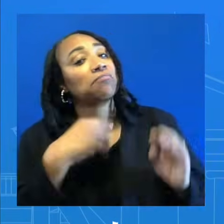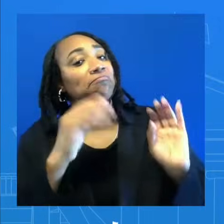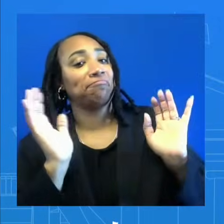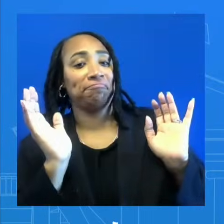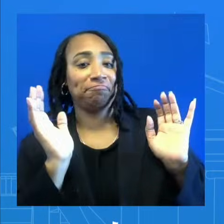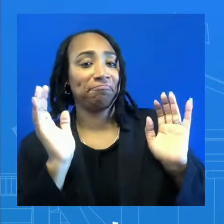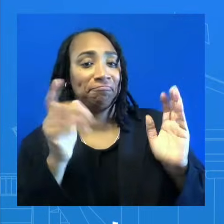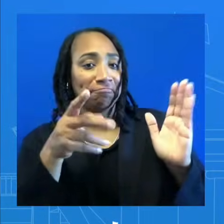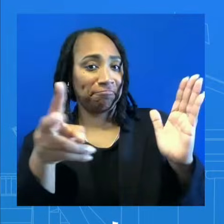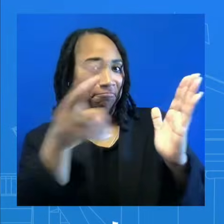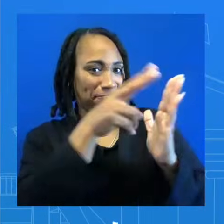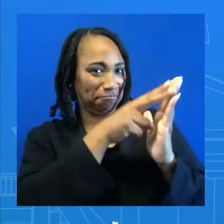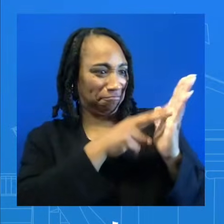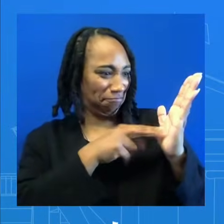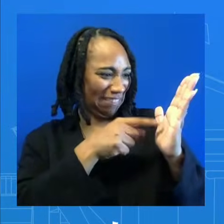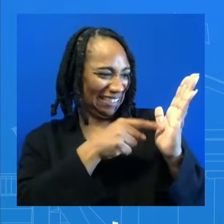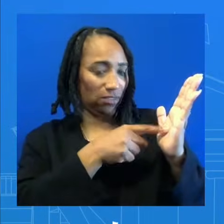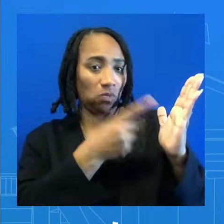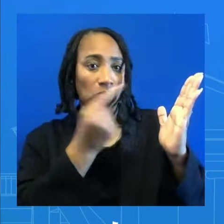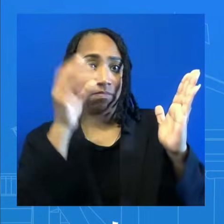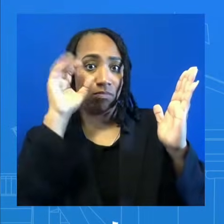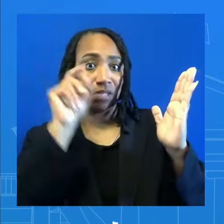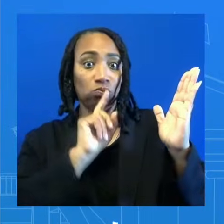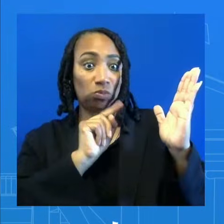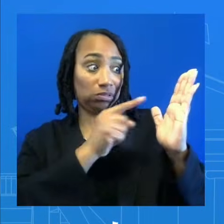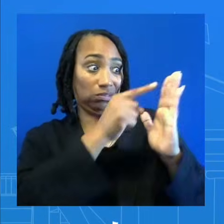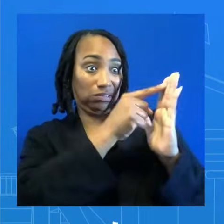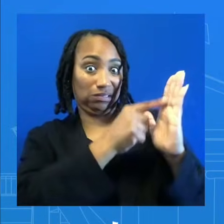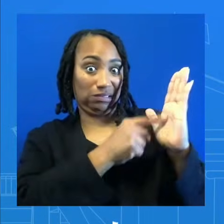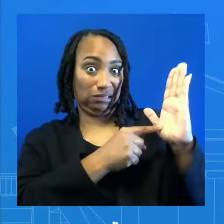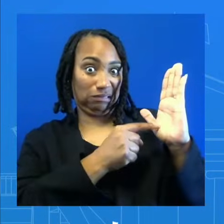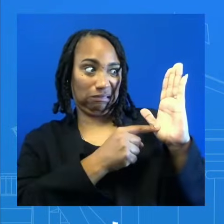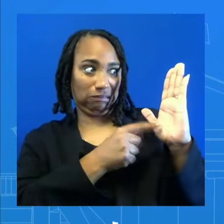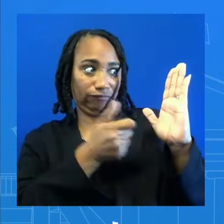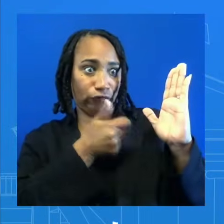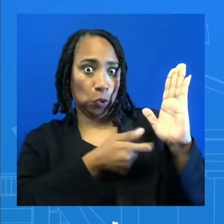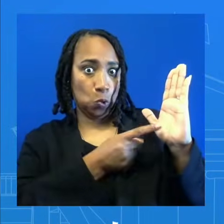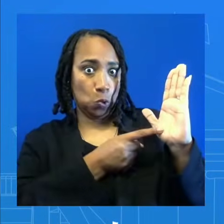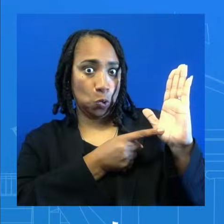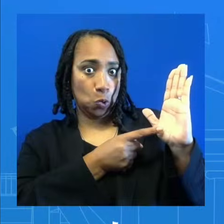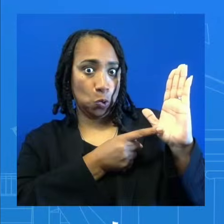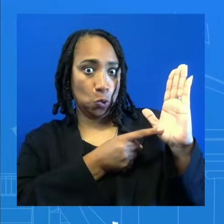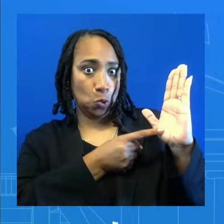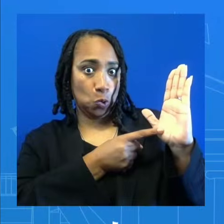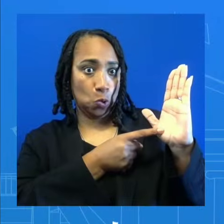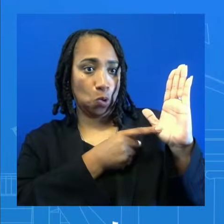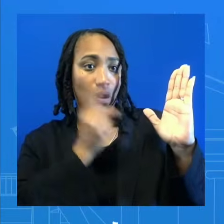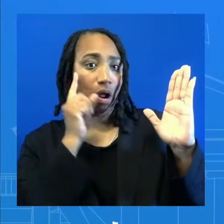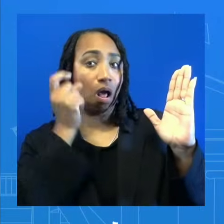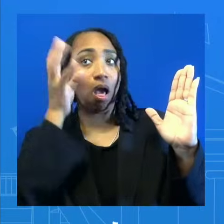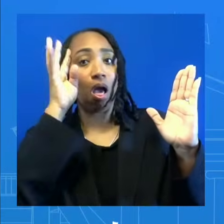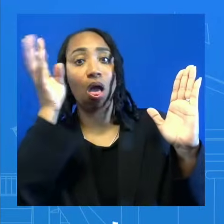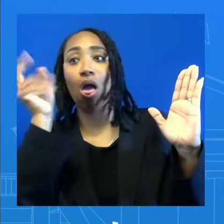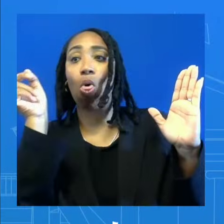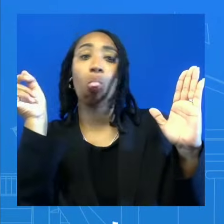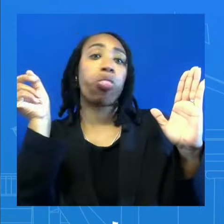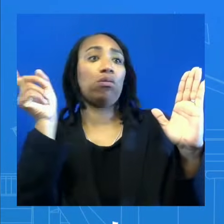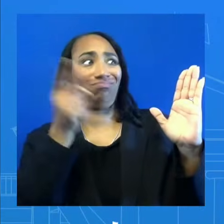but I just don't have anything else beyond that. And the president, certainly, is going to -- as it -- more broadly speaking, as we move forward to the next couple of weeks,